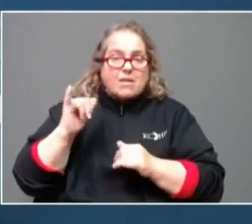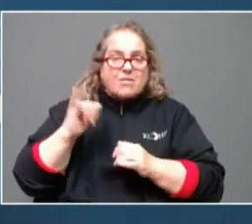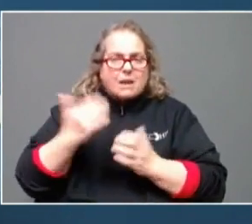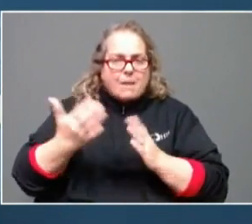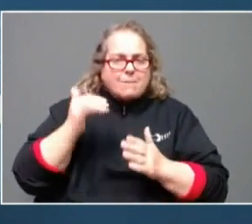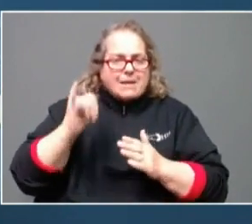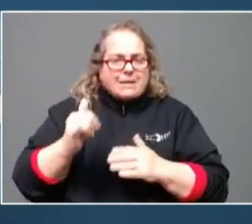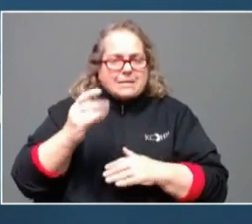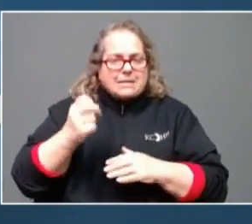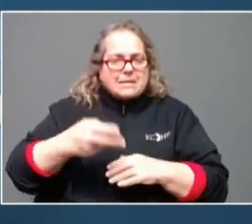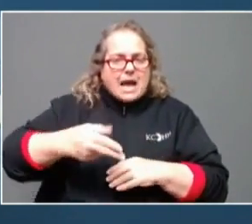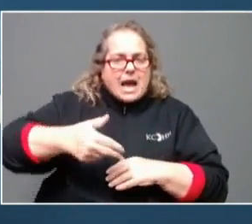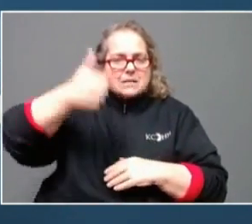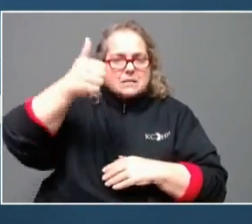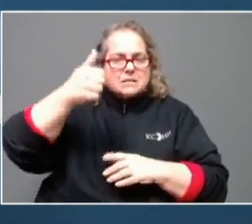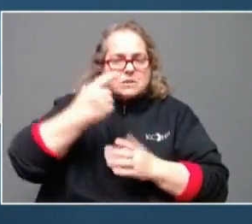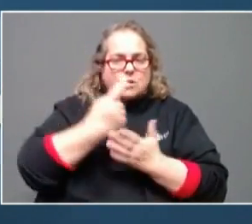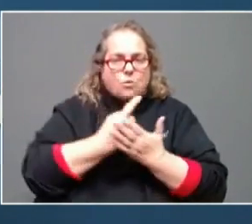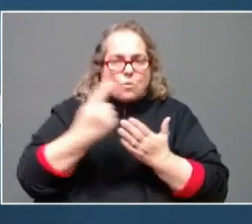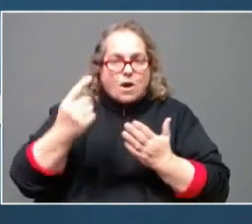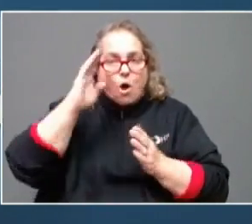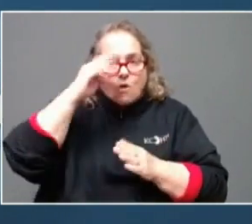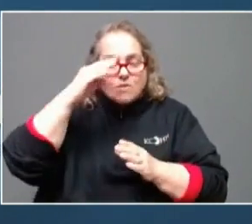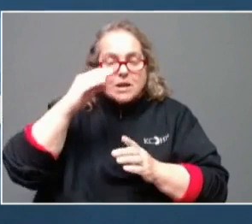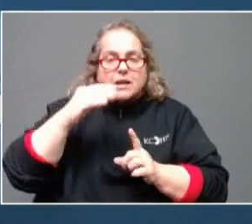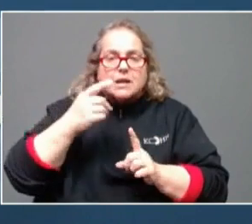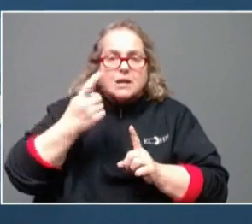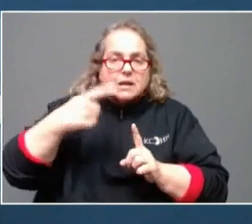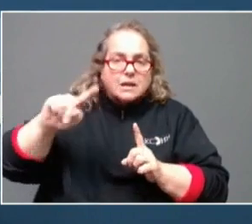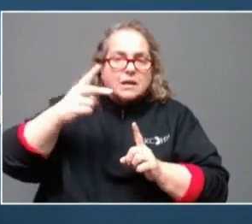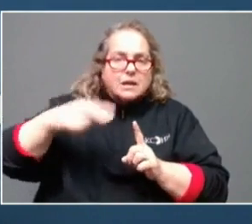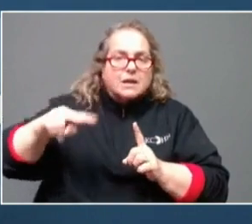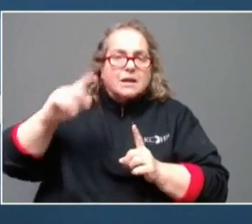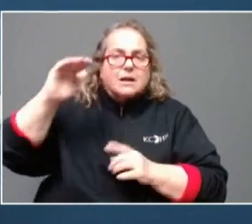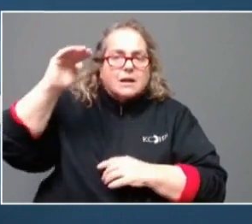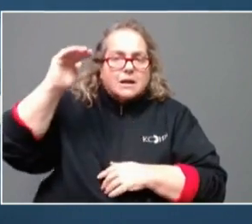by a decline or at most. We're hopefully looking at two weeks. So